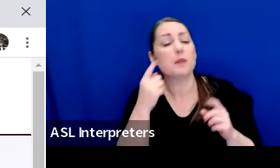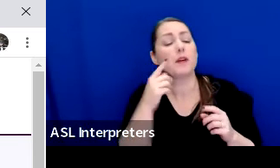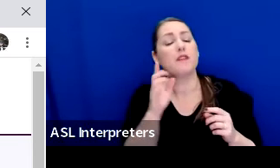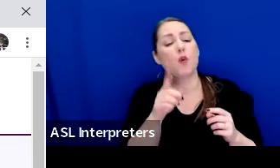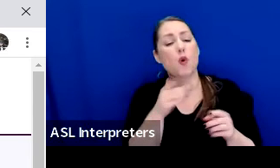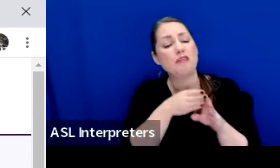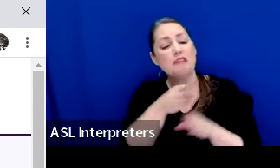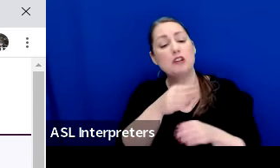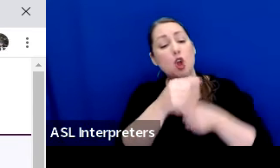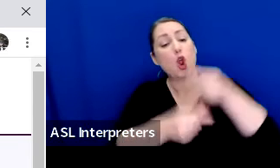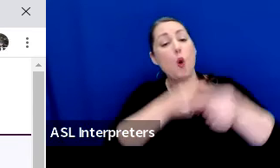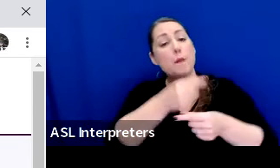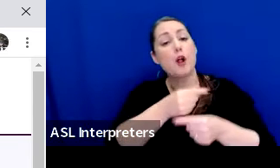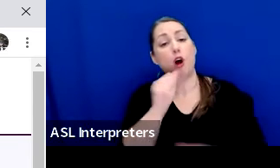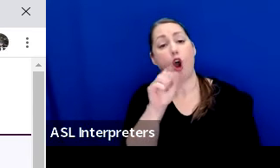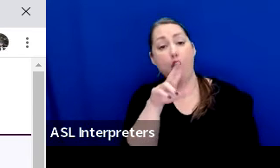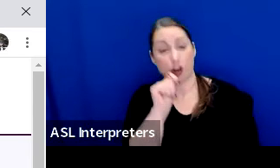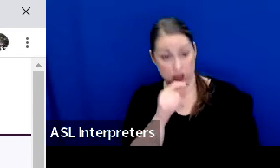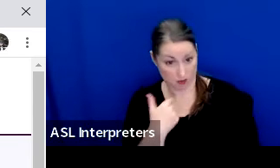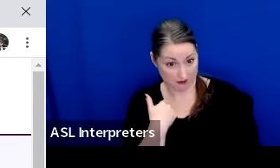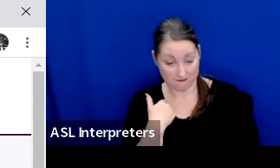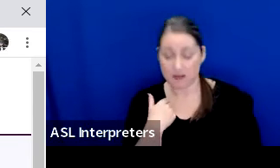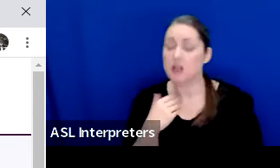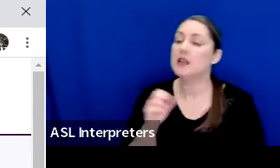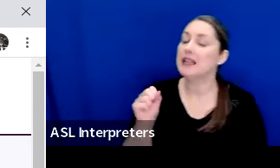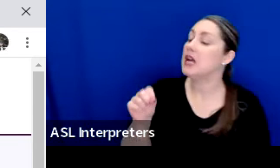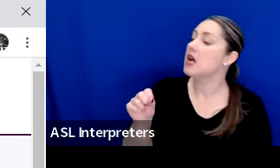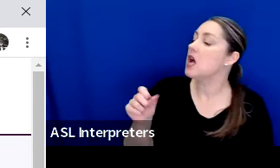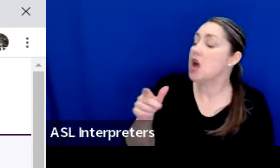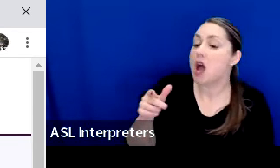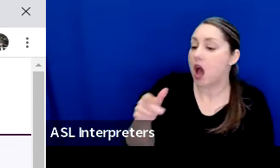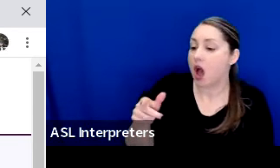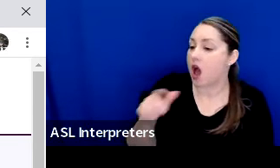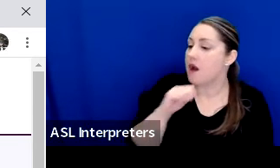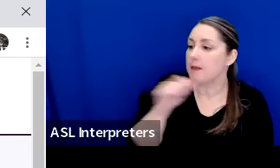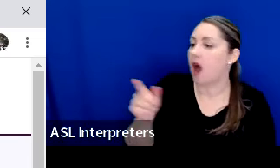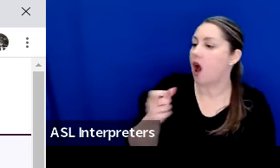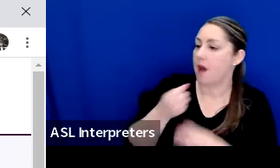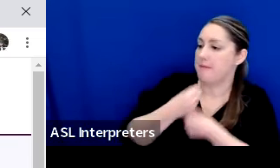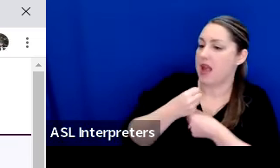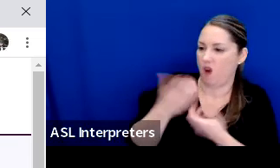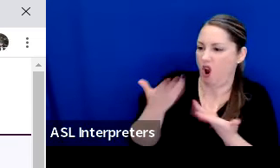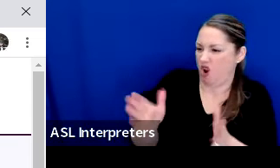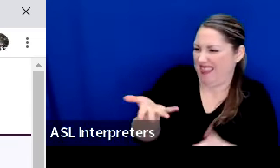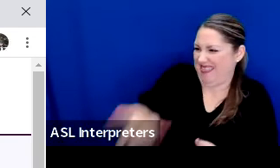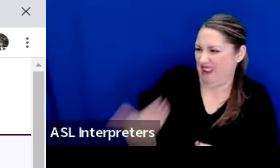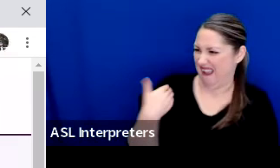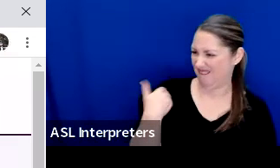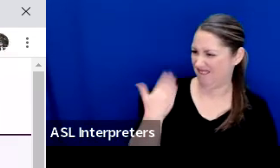And in fact, the reason why we didn't create a math for liberal arts is there was already some political good ones. And I don't believe in reinventing the wheel. So.